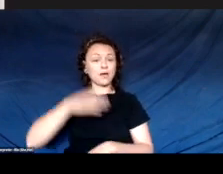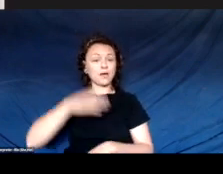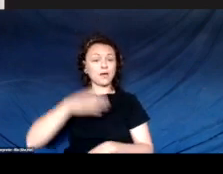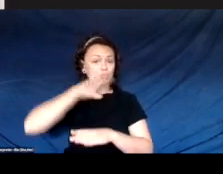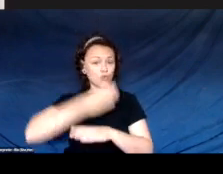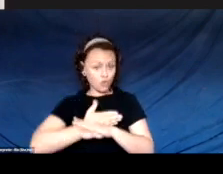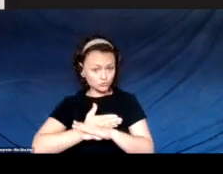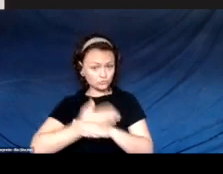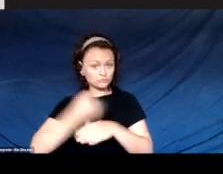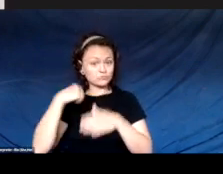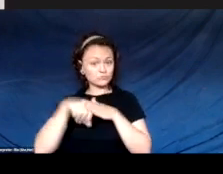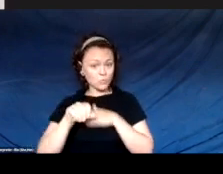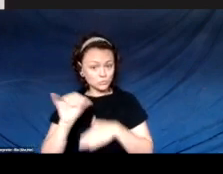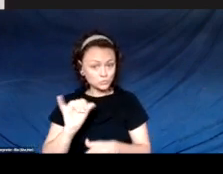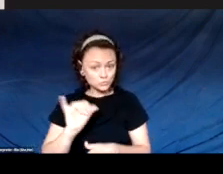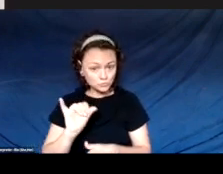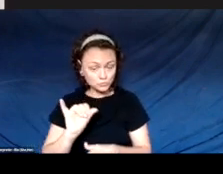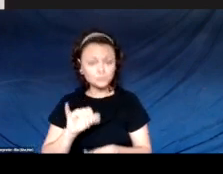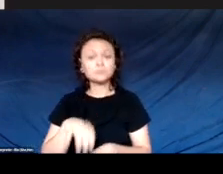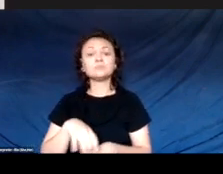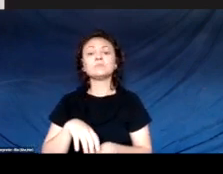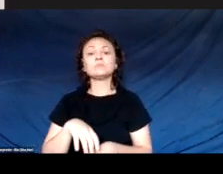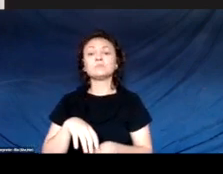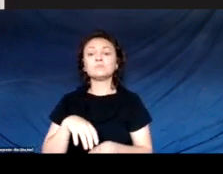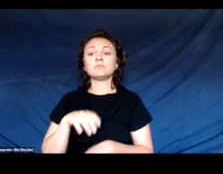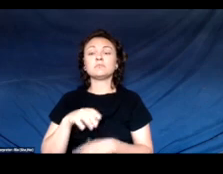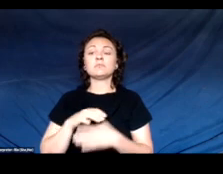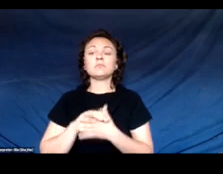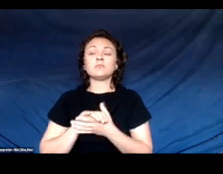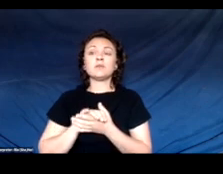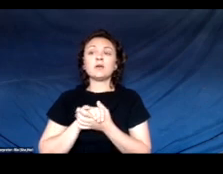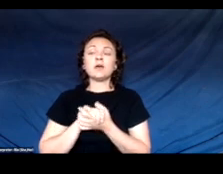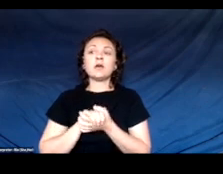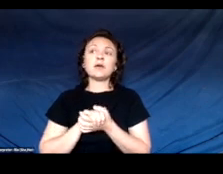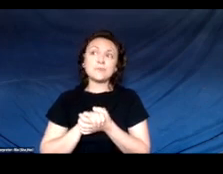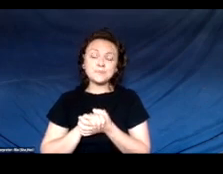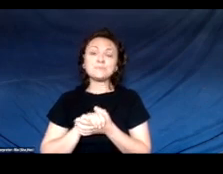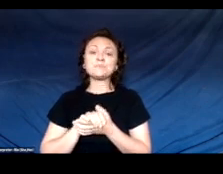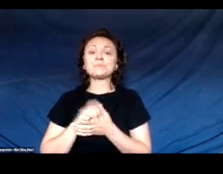like she was born, and thankfully,